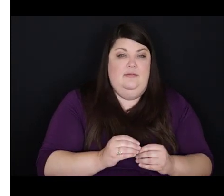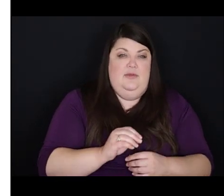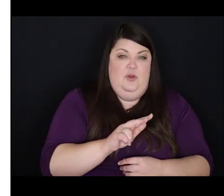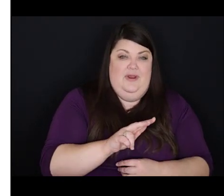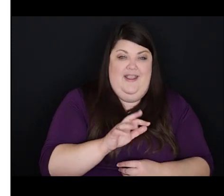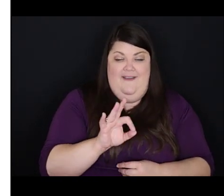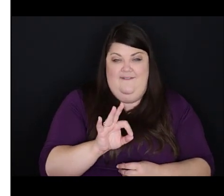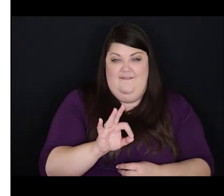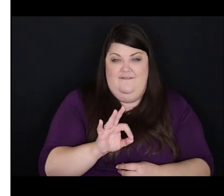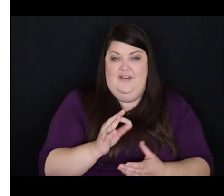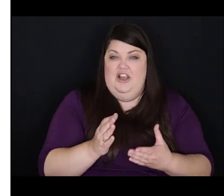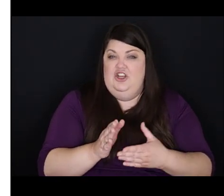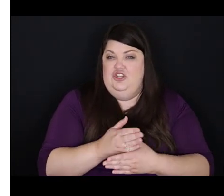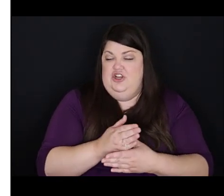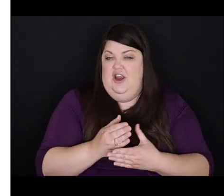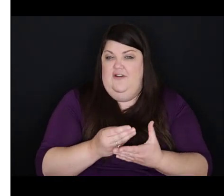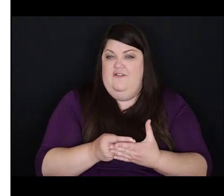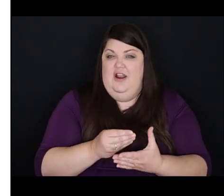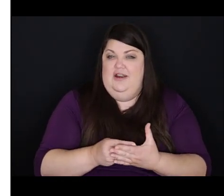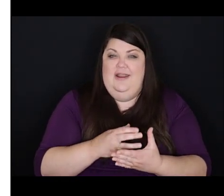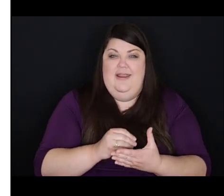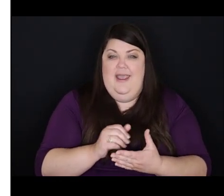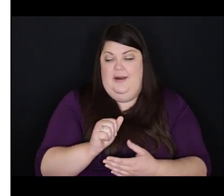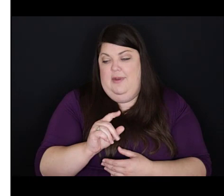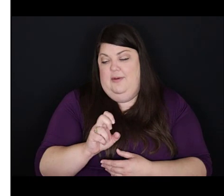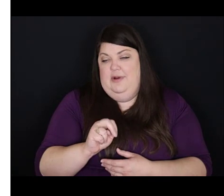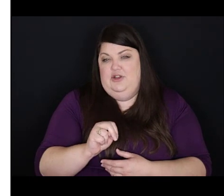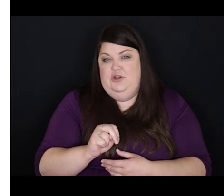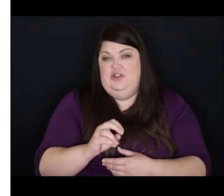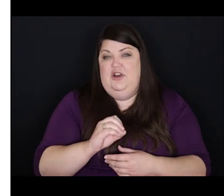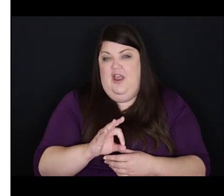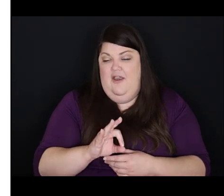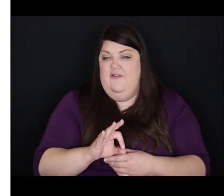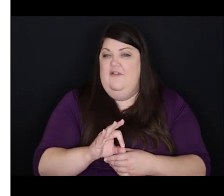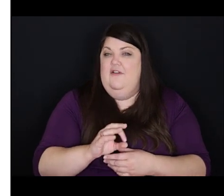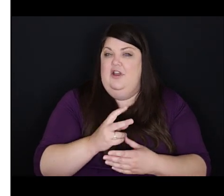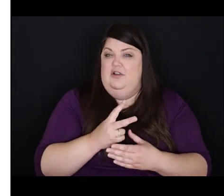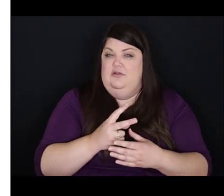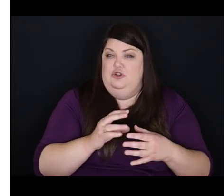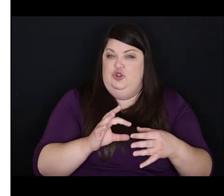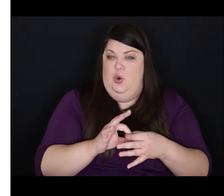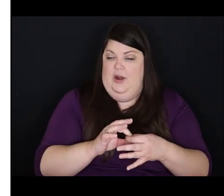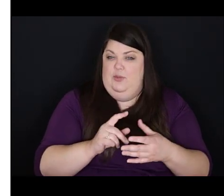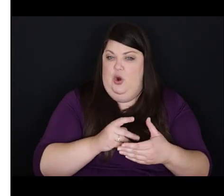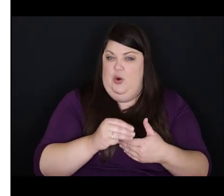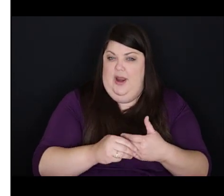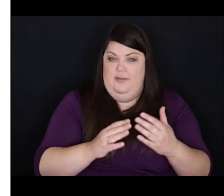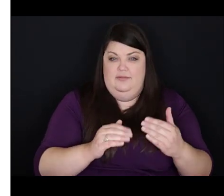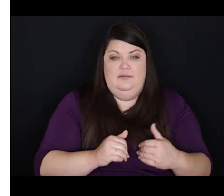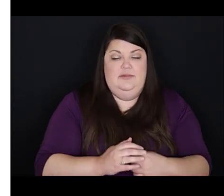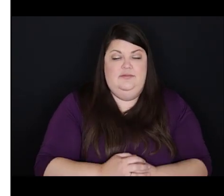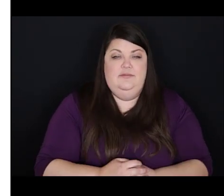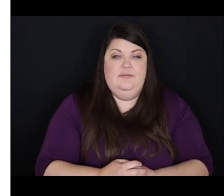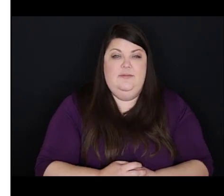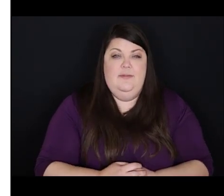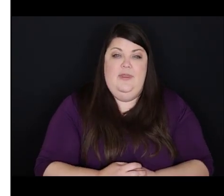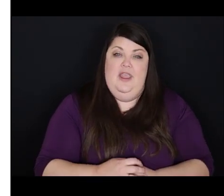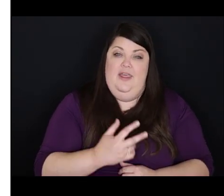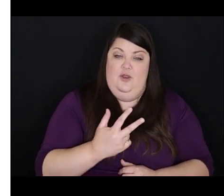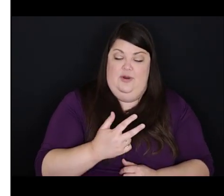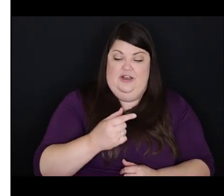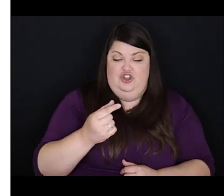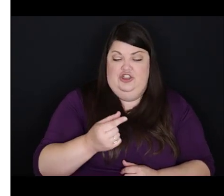Shared funding and administration of joint programs; Assurance 3(g): Waiver of Statewideness;